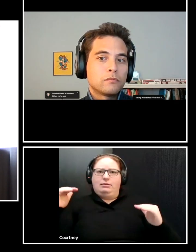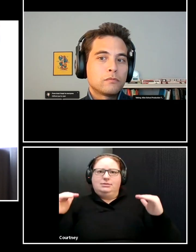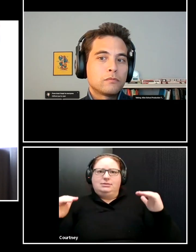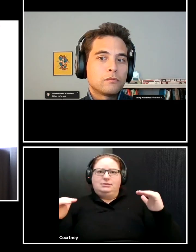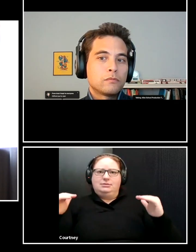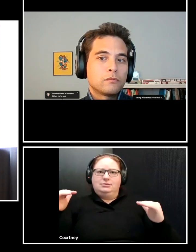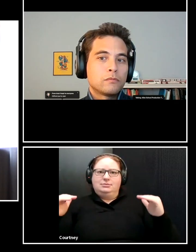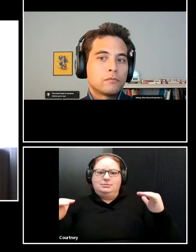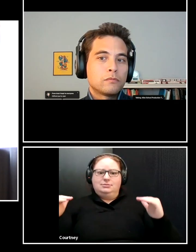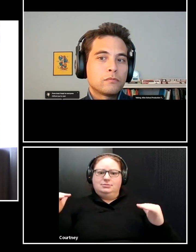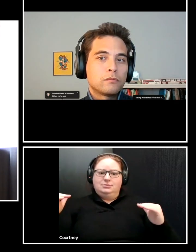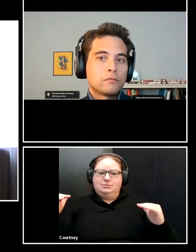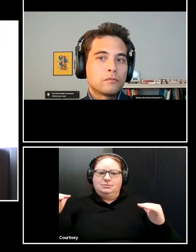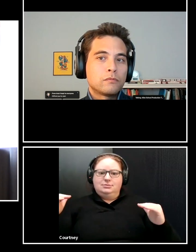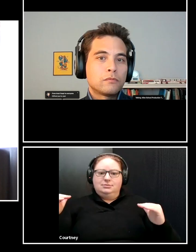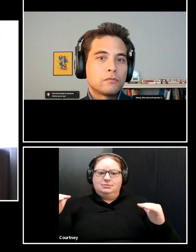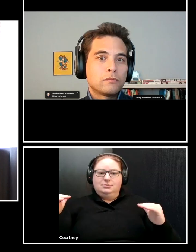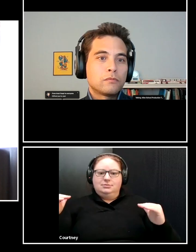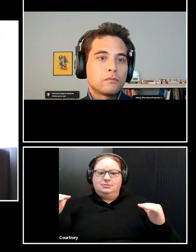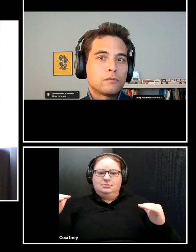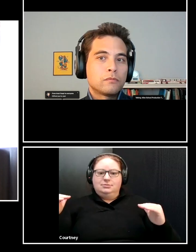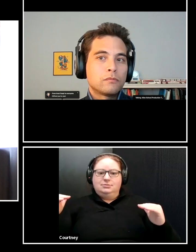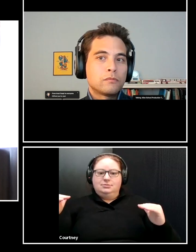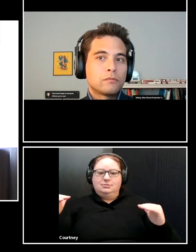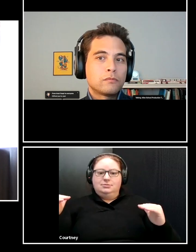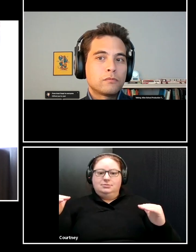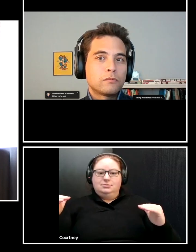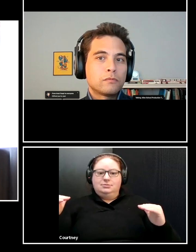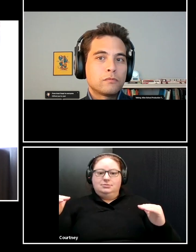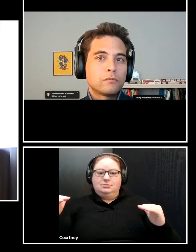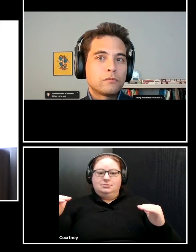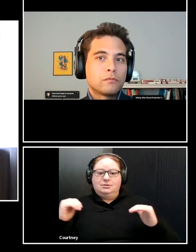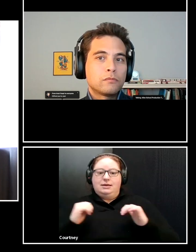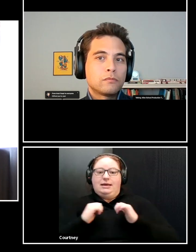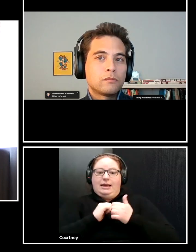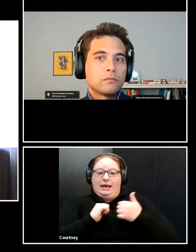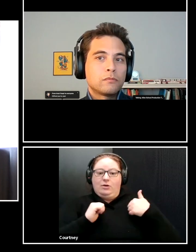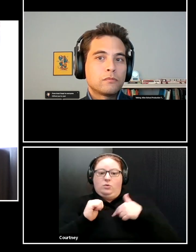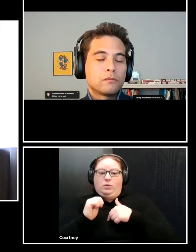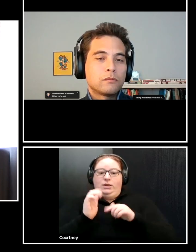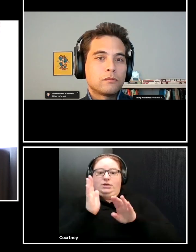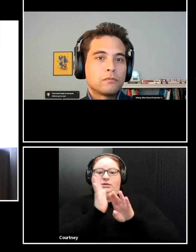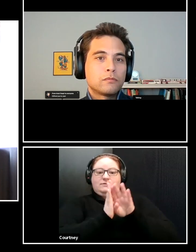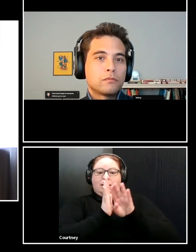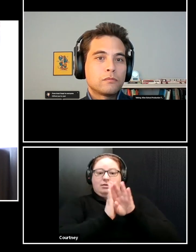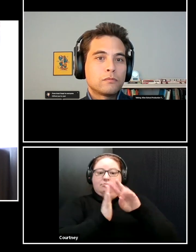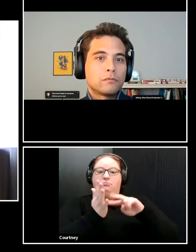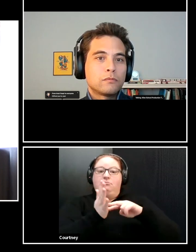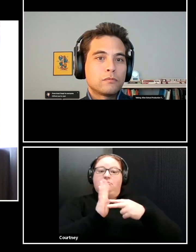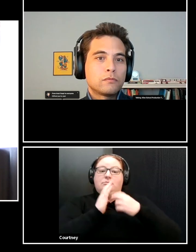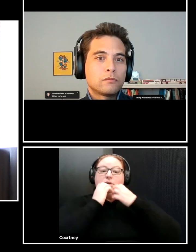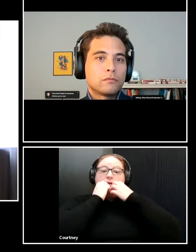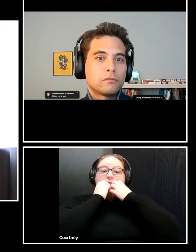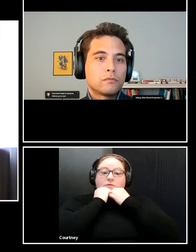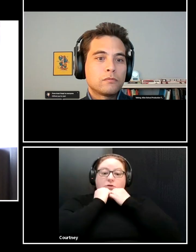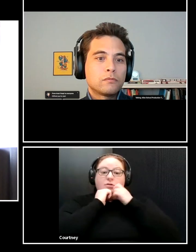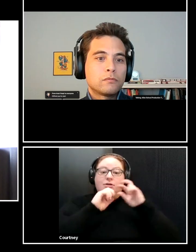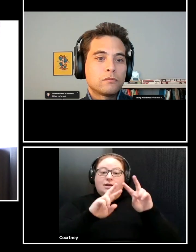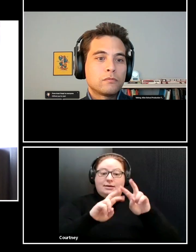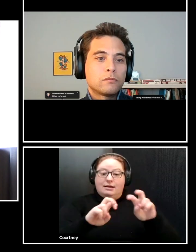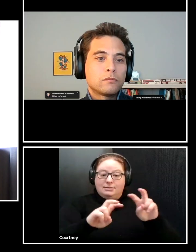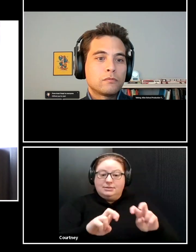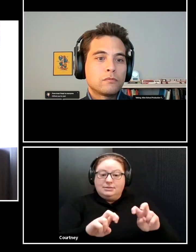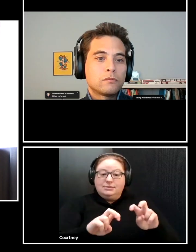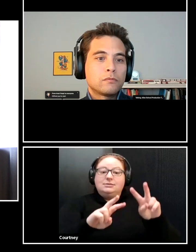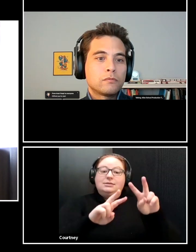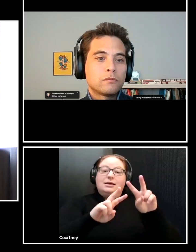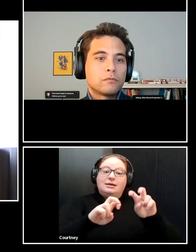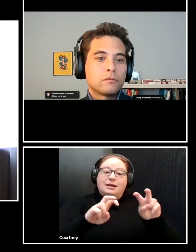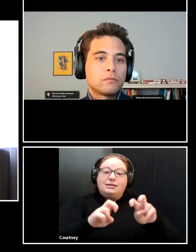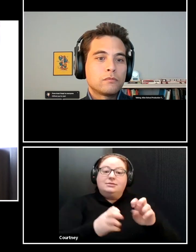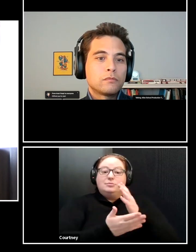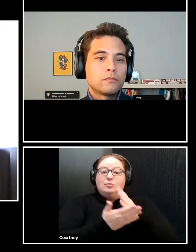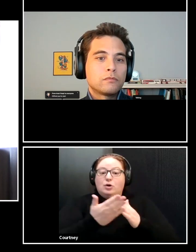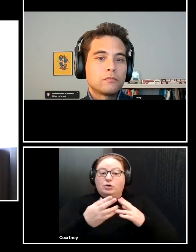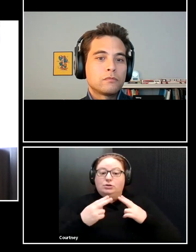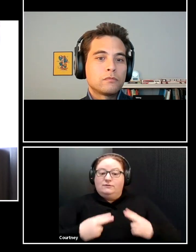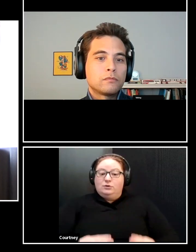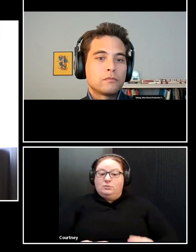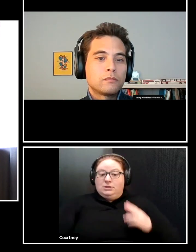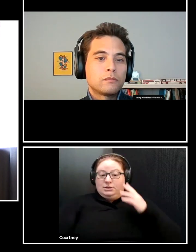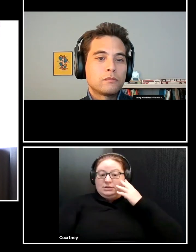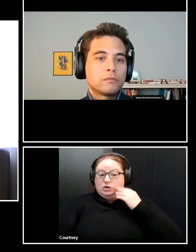it is that we um develop meaningful analyses that um analyze parts of human experiences but